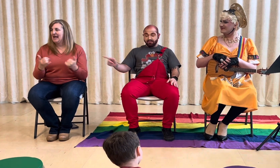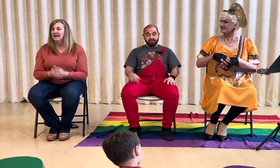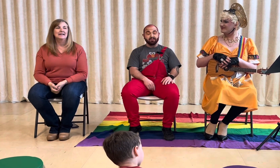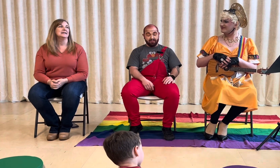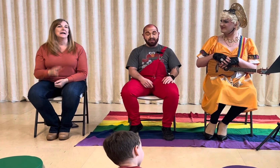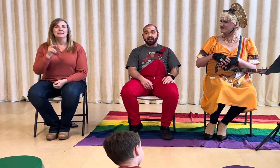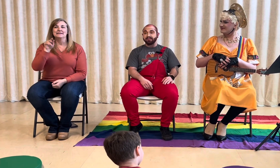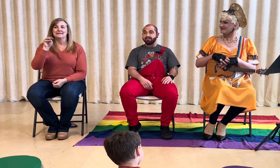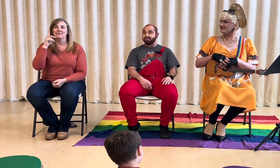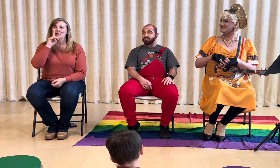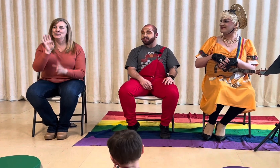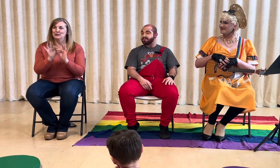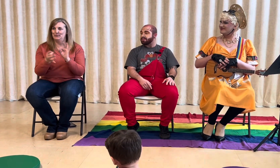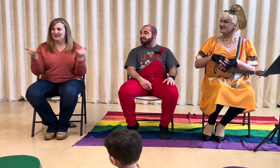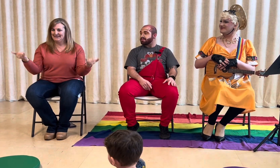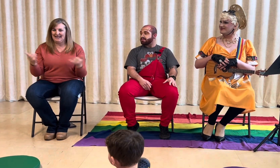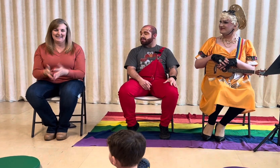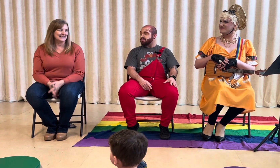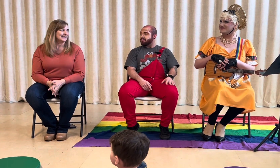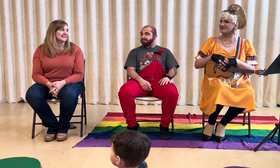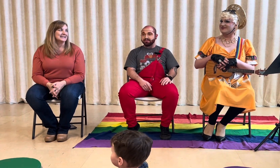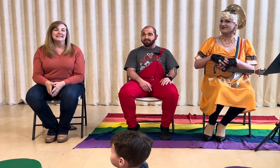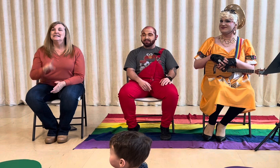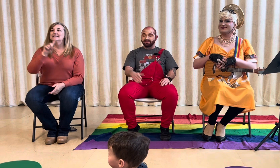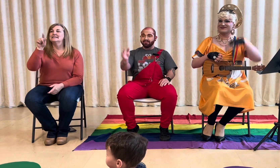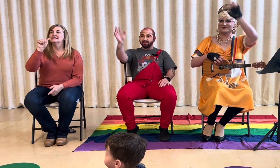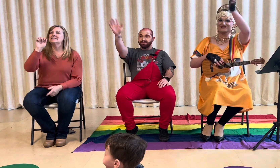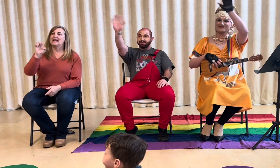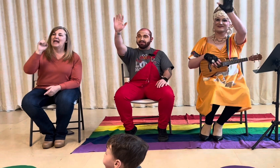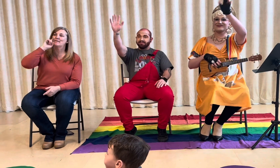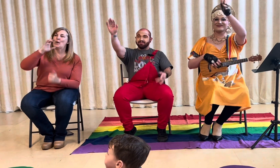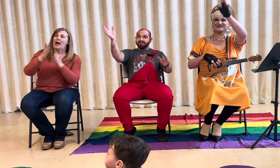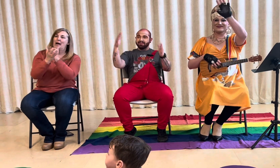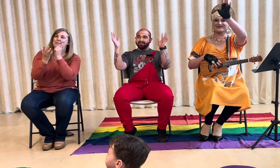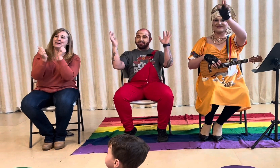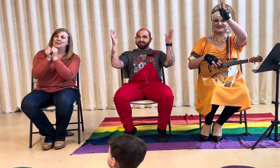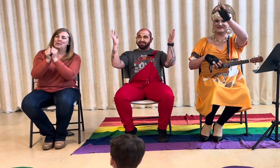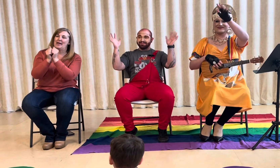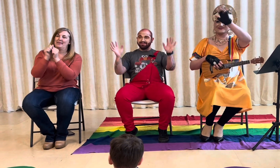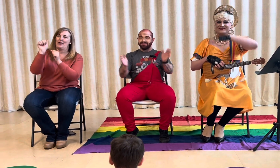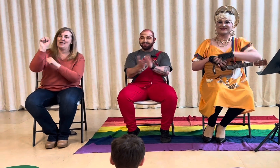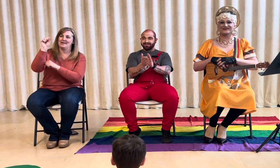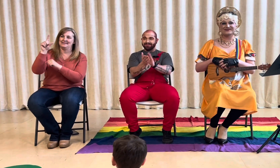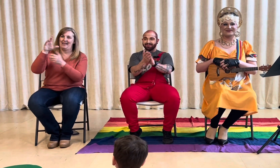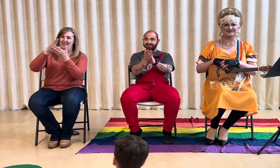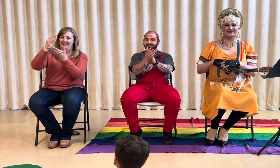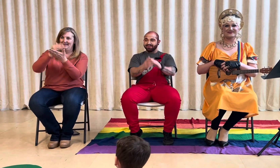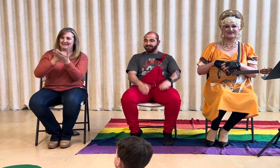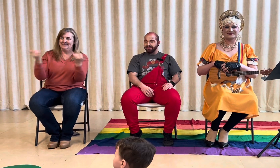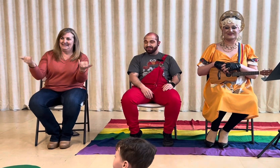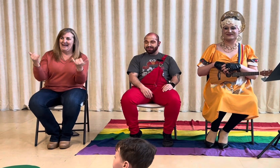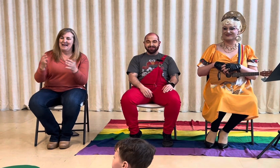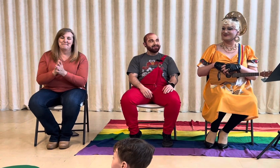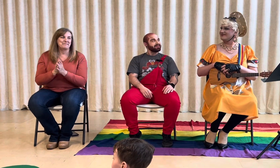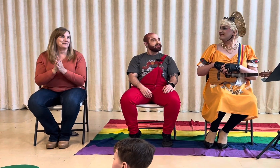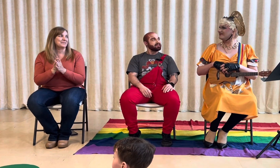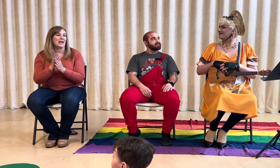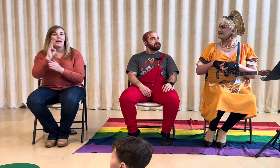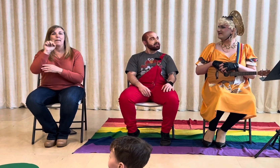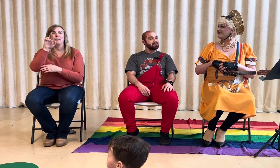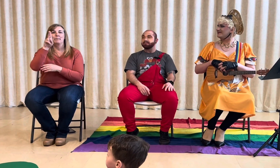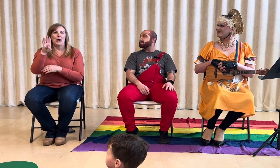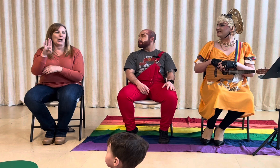for interpreting today. Mr. Zae for helping out with our ASL today. As well as Miss Barb and Mx